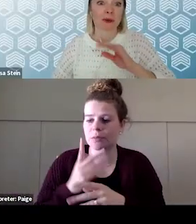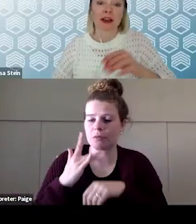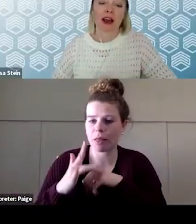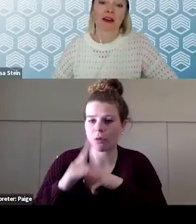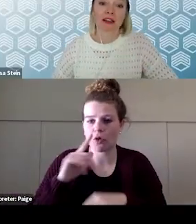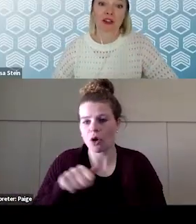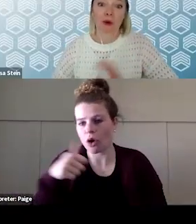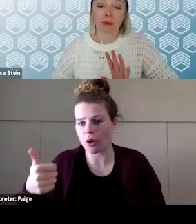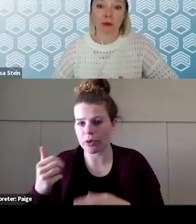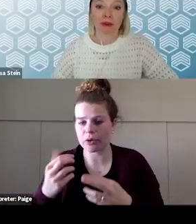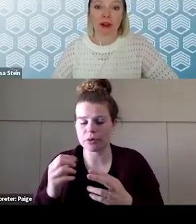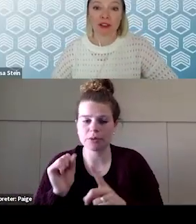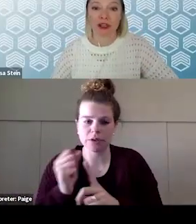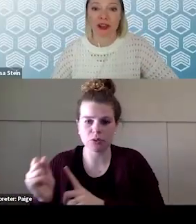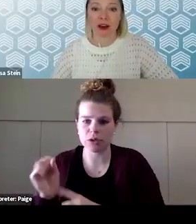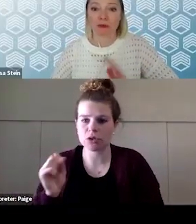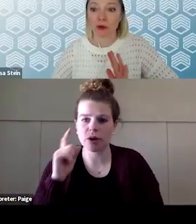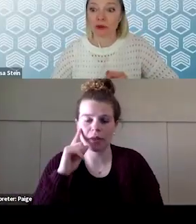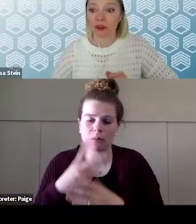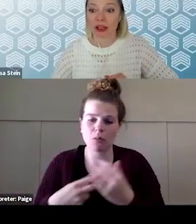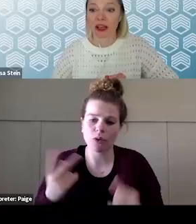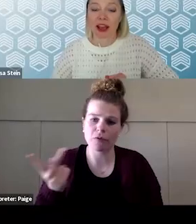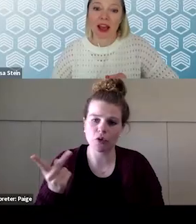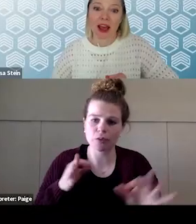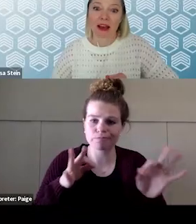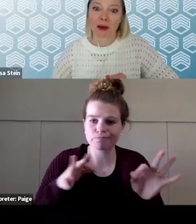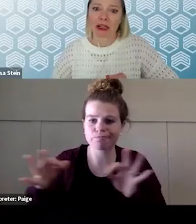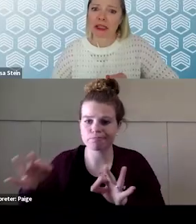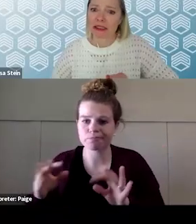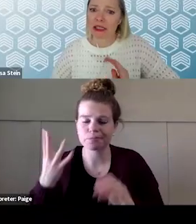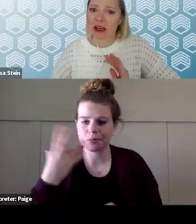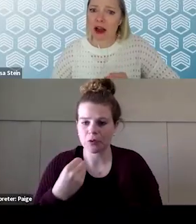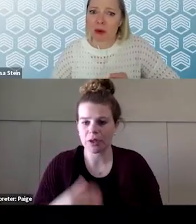so I think you both illustrate that beautifully. Let's see.